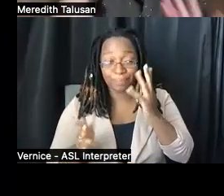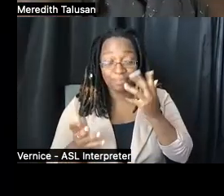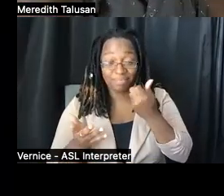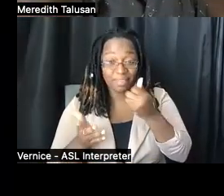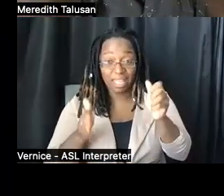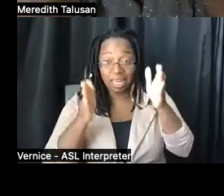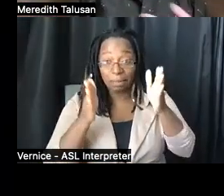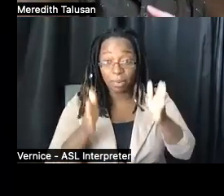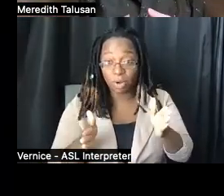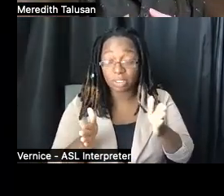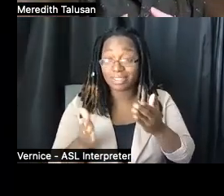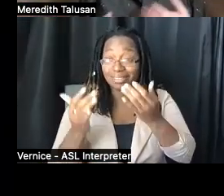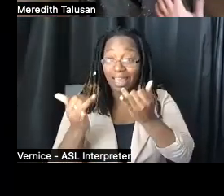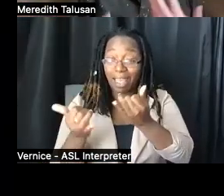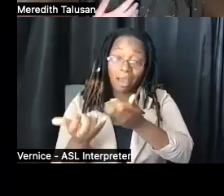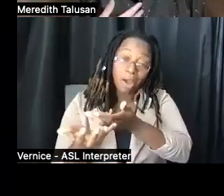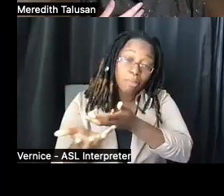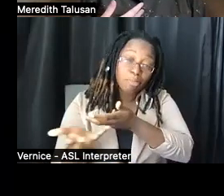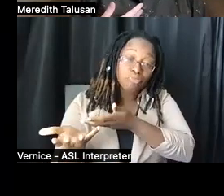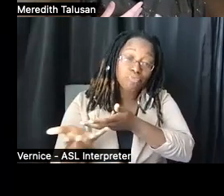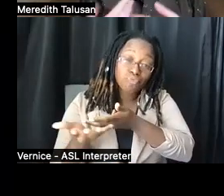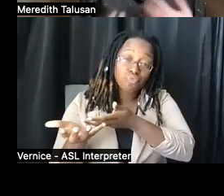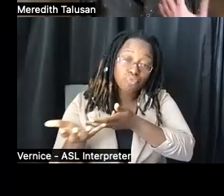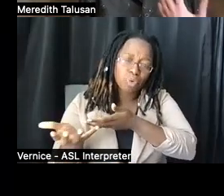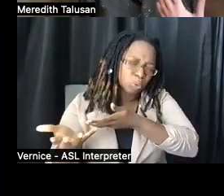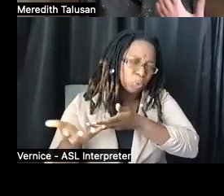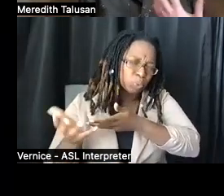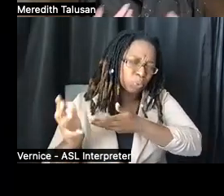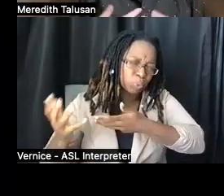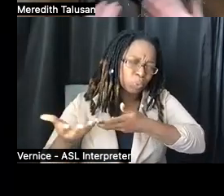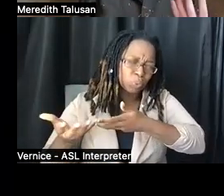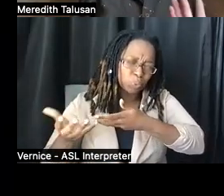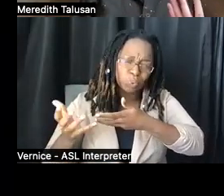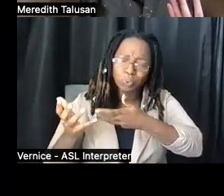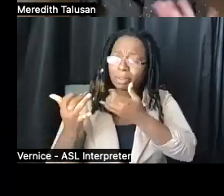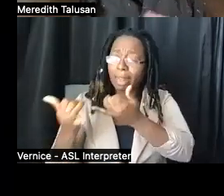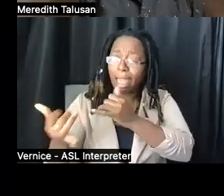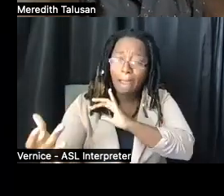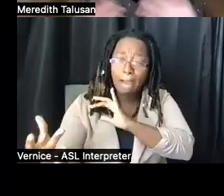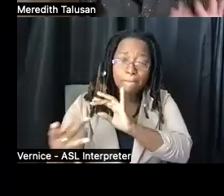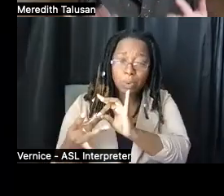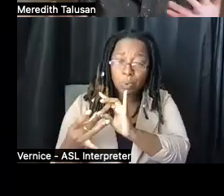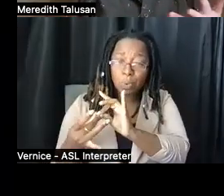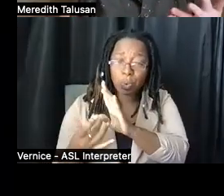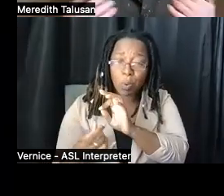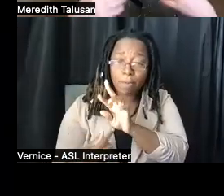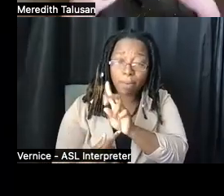that any person that I get to know well and that I, you know, form a genuine bond with,